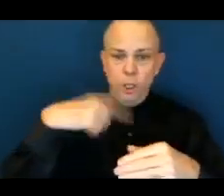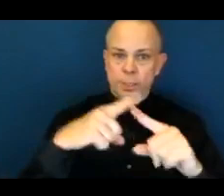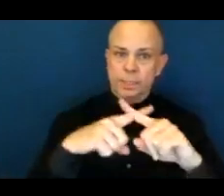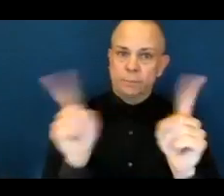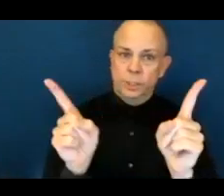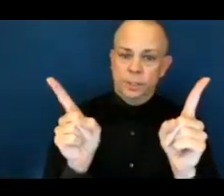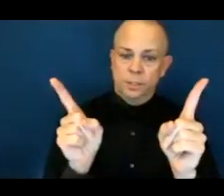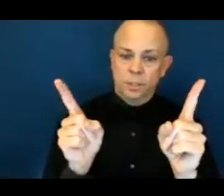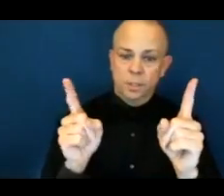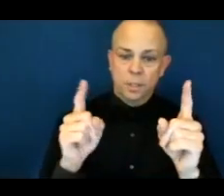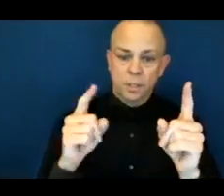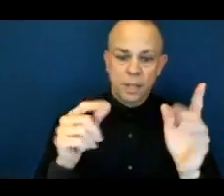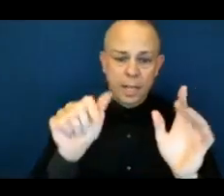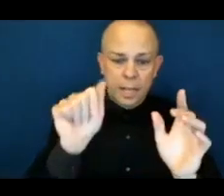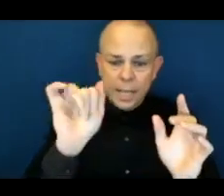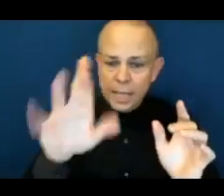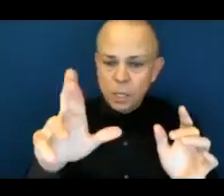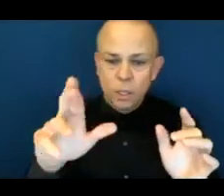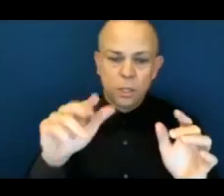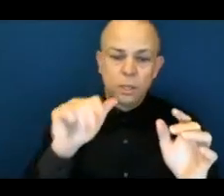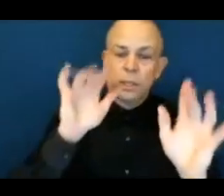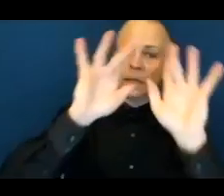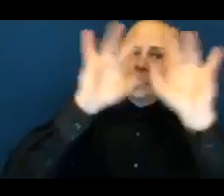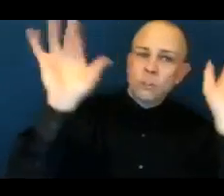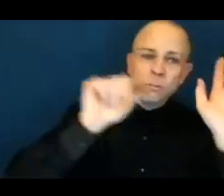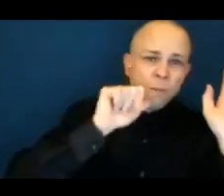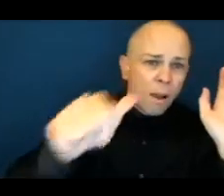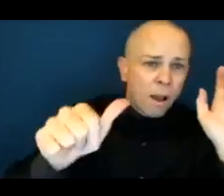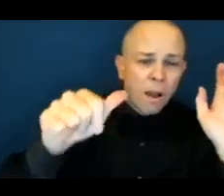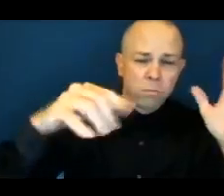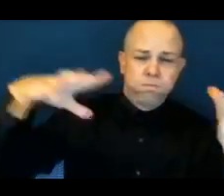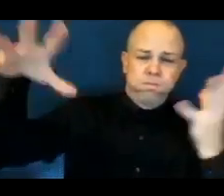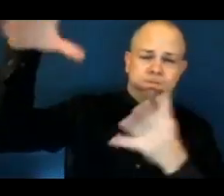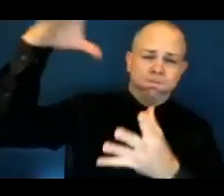today and the reason the agencies bring in a type